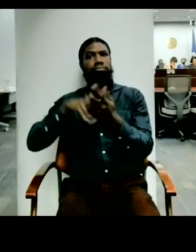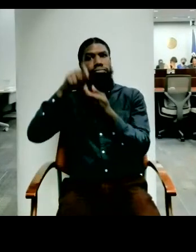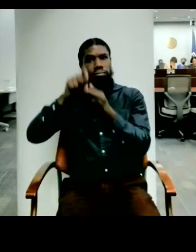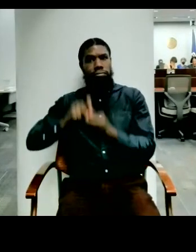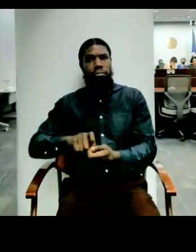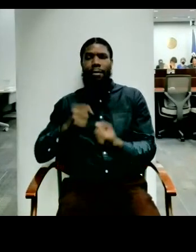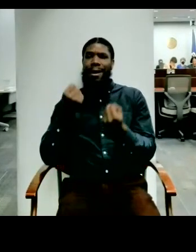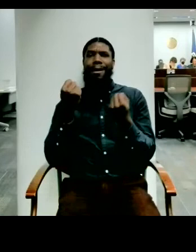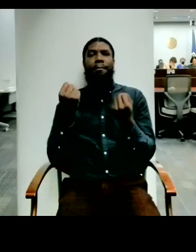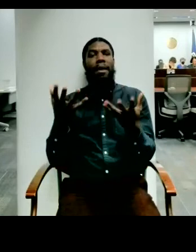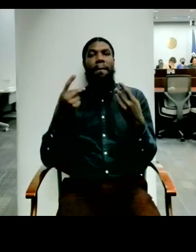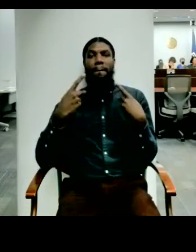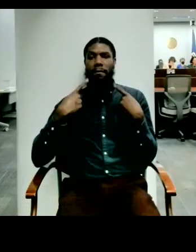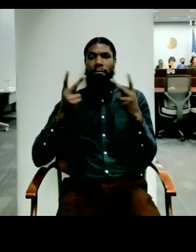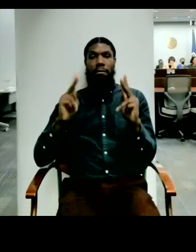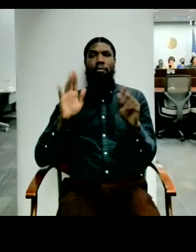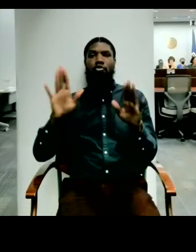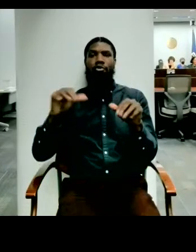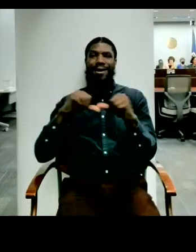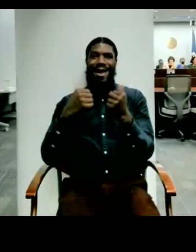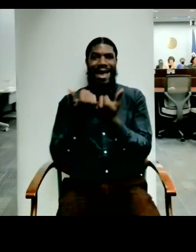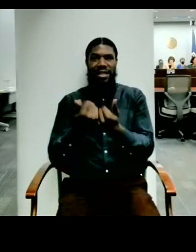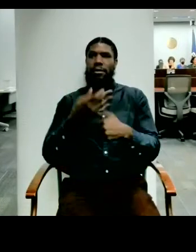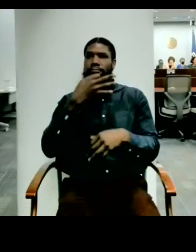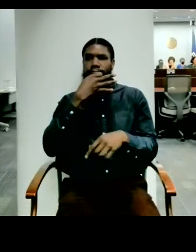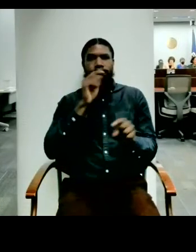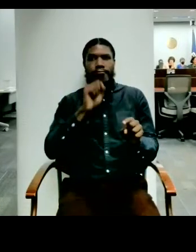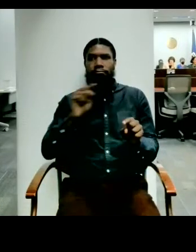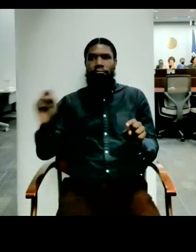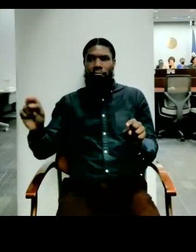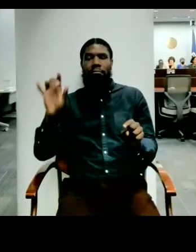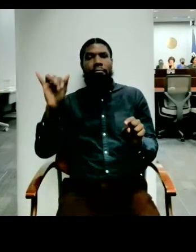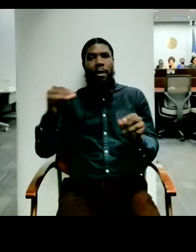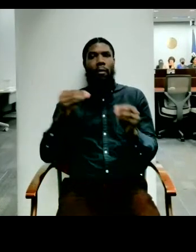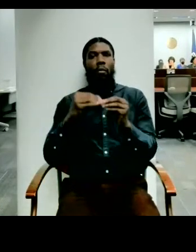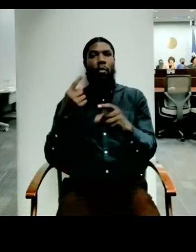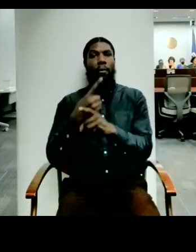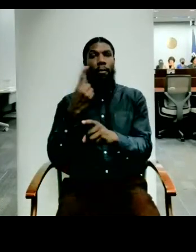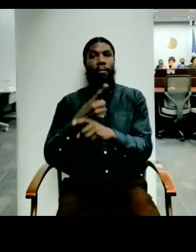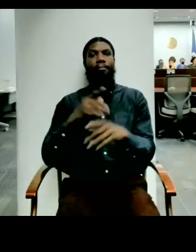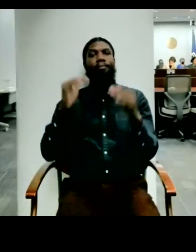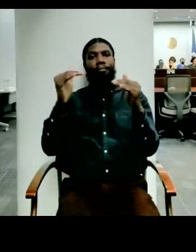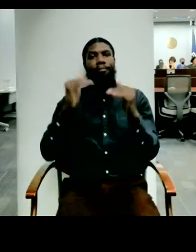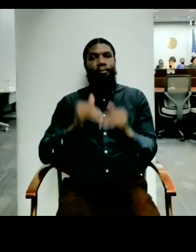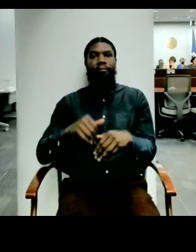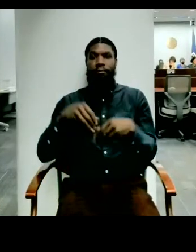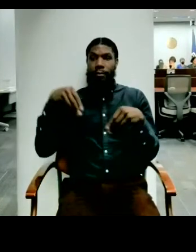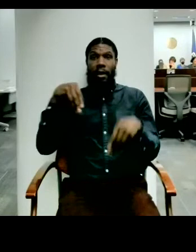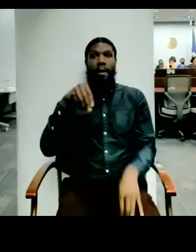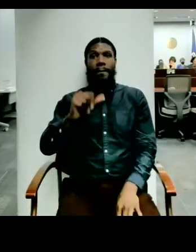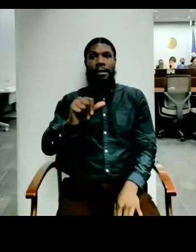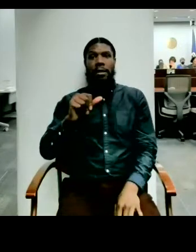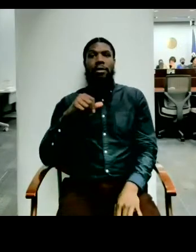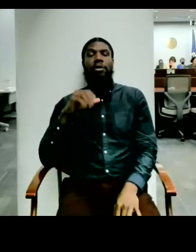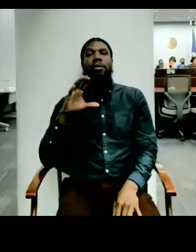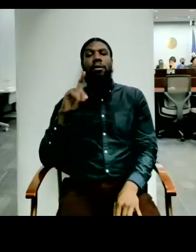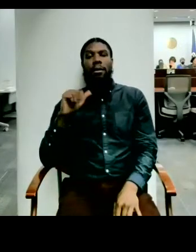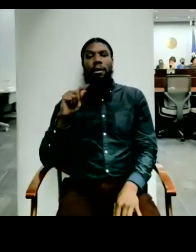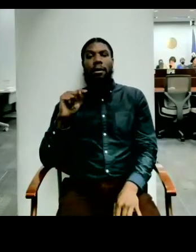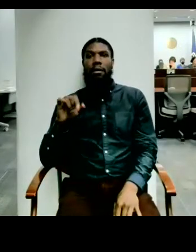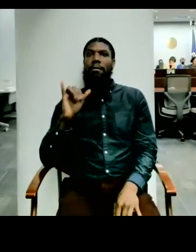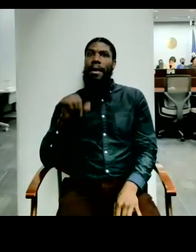that would be appropriate. The security of compensation data. This is, as I say, a big deal.